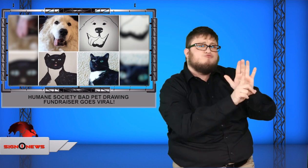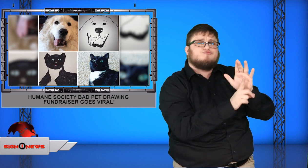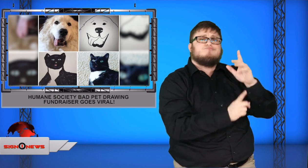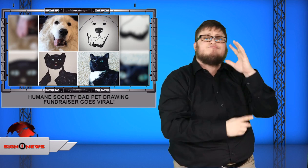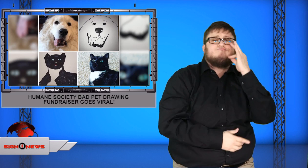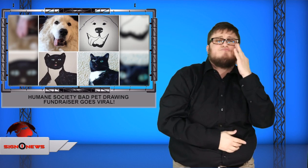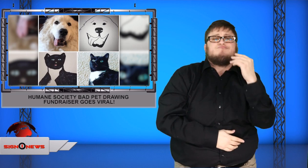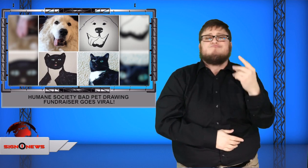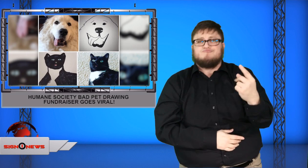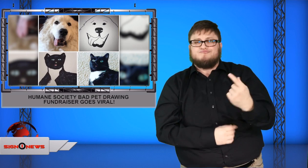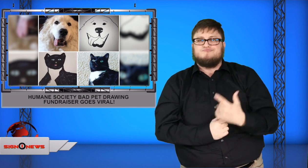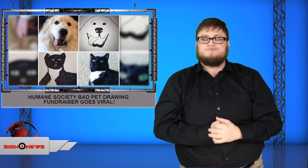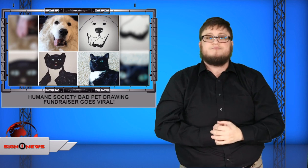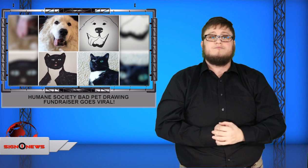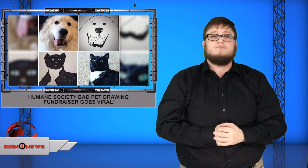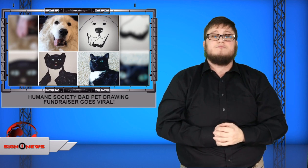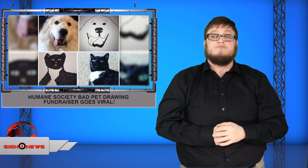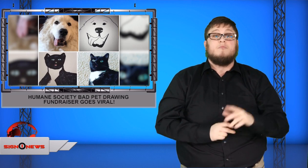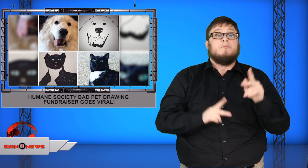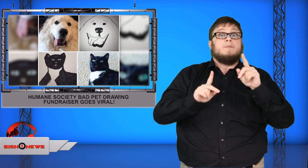of people's cats and dogs.